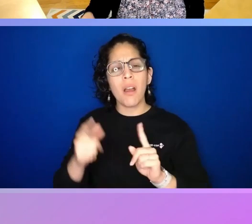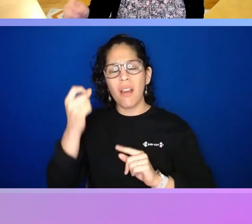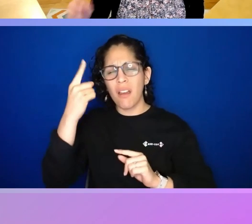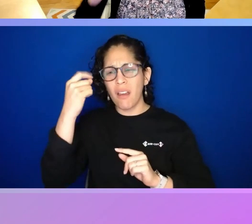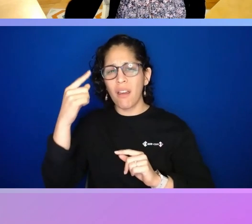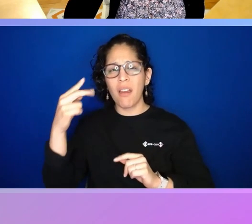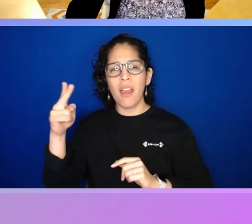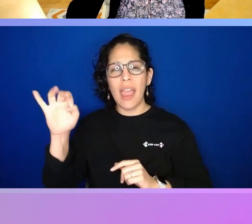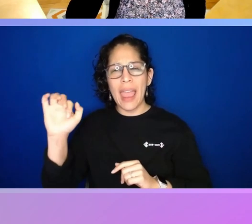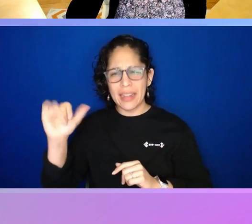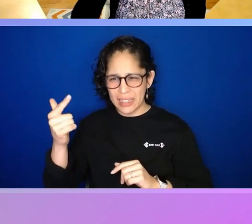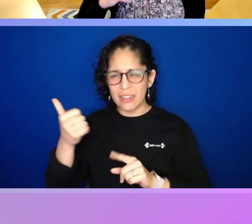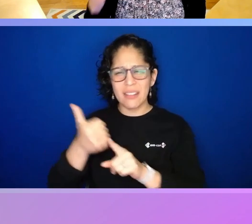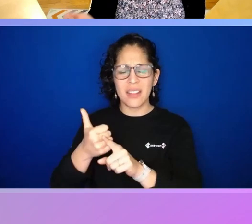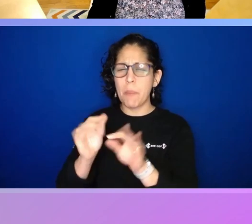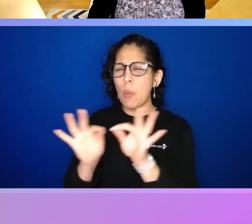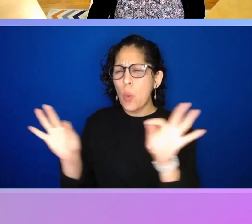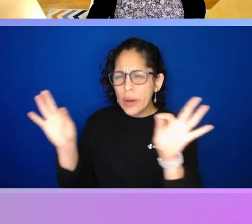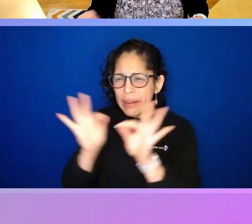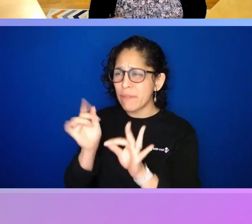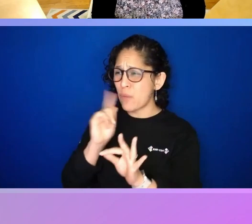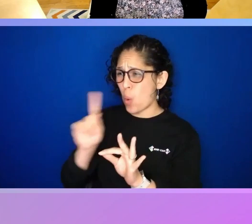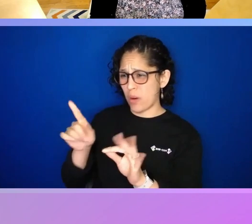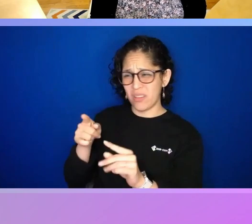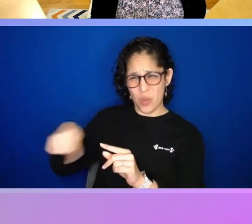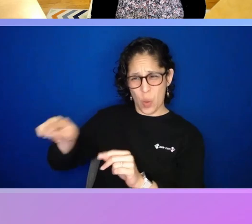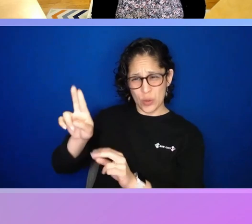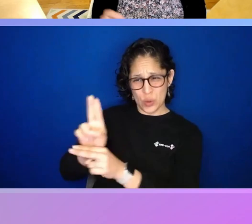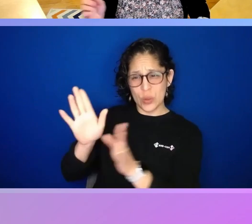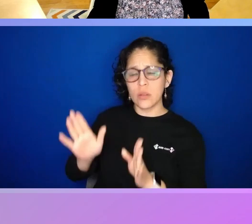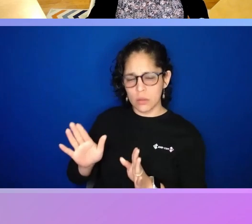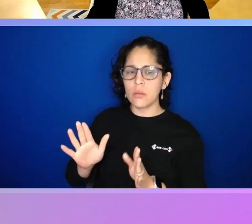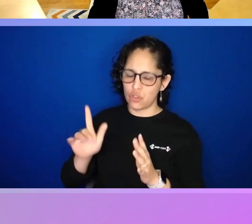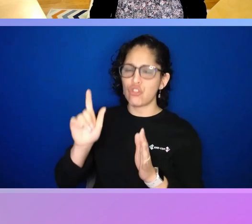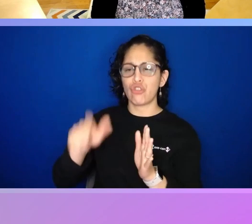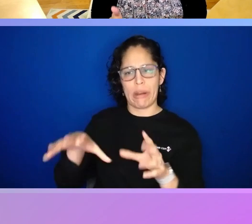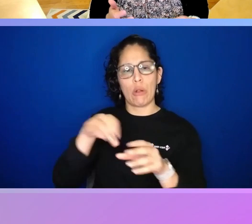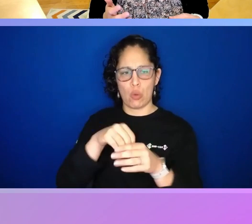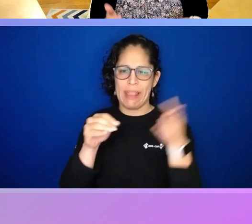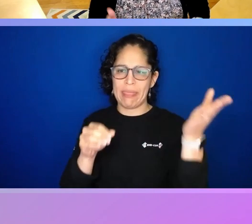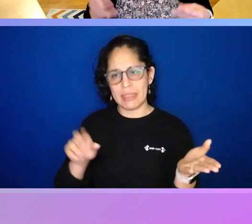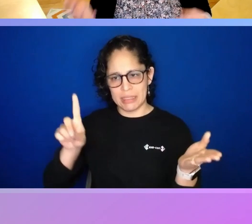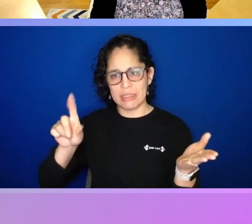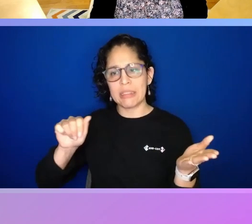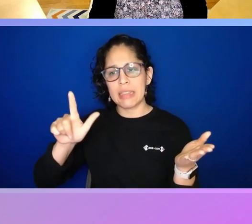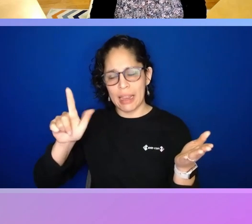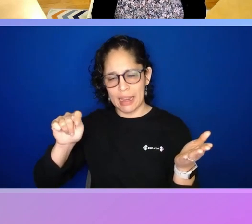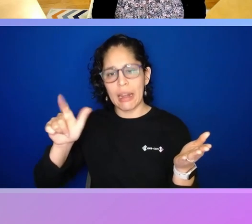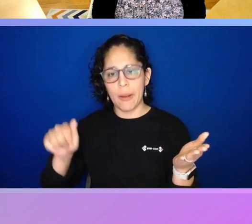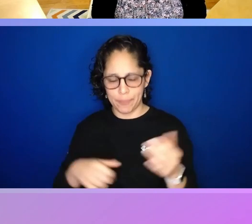about their-- join us, we are the school company. Our office space is amazing. My feelings when completely I watched it